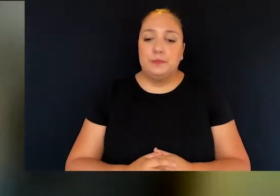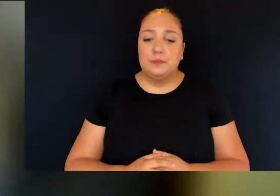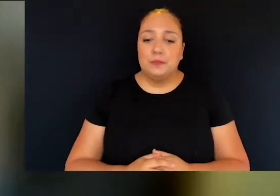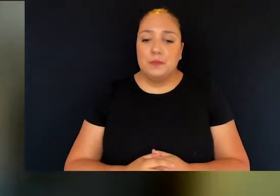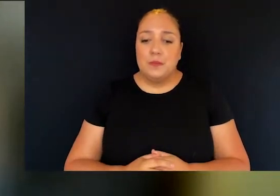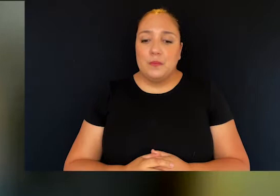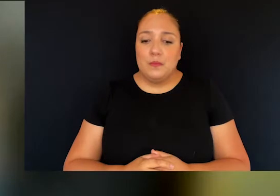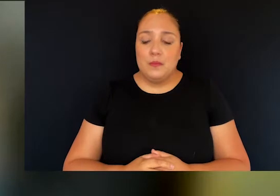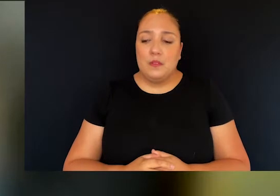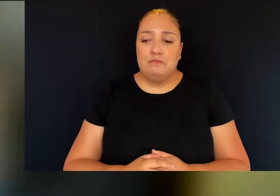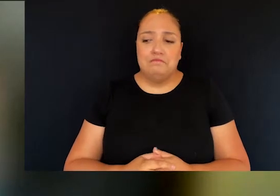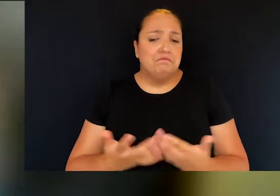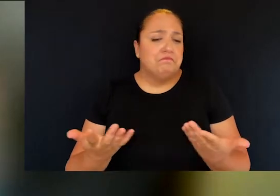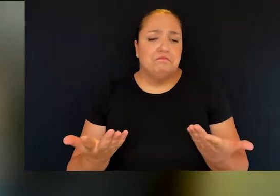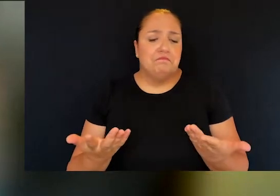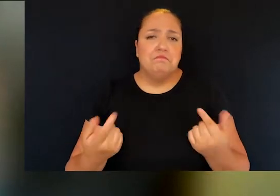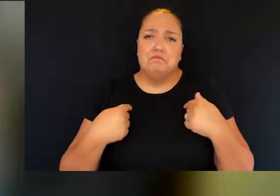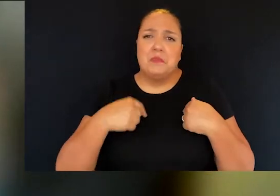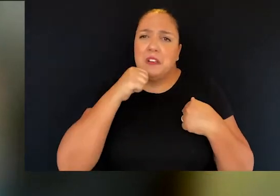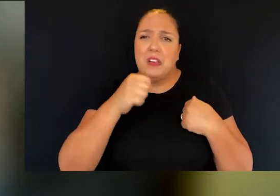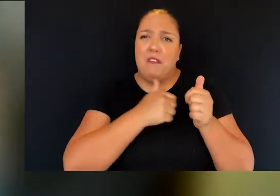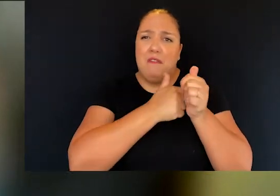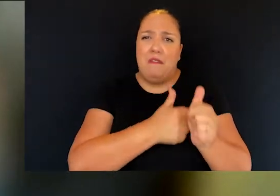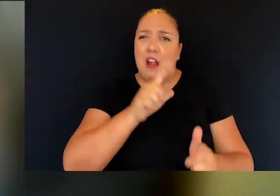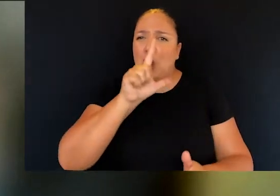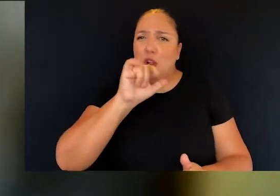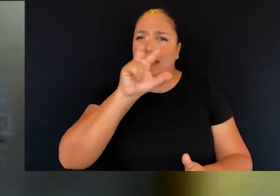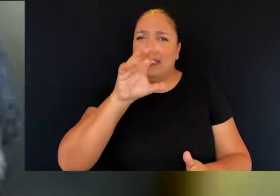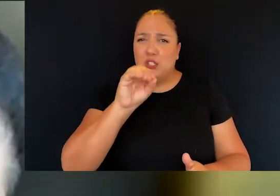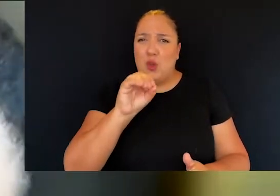I, I don't follow Lizzo's music that closely,